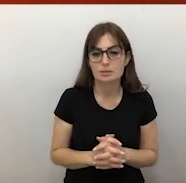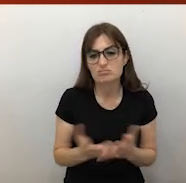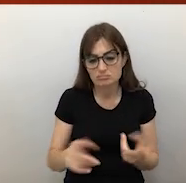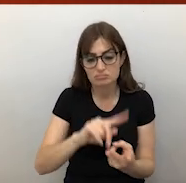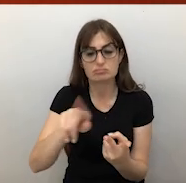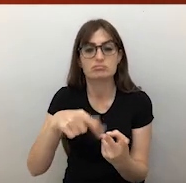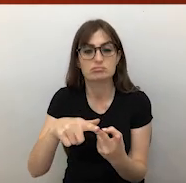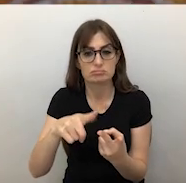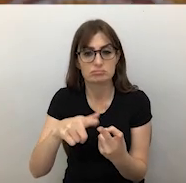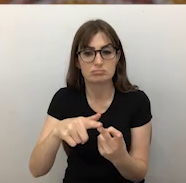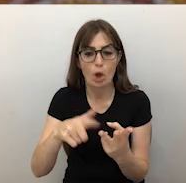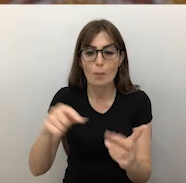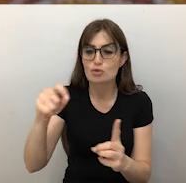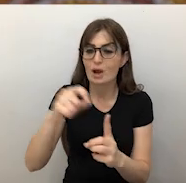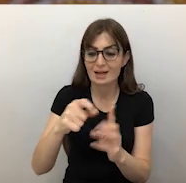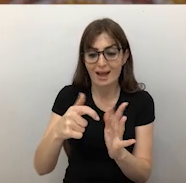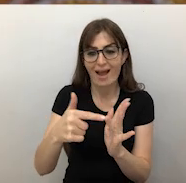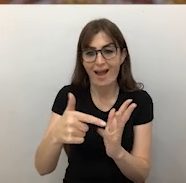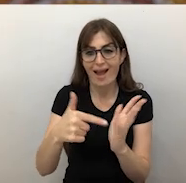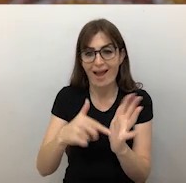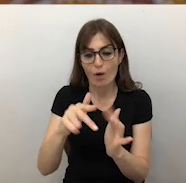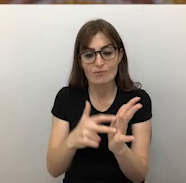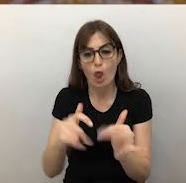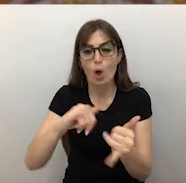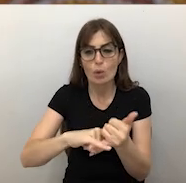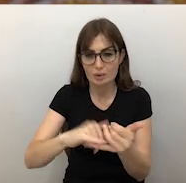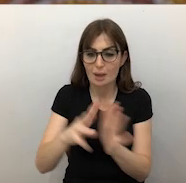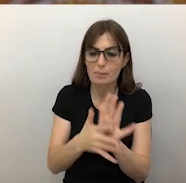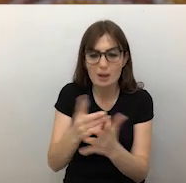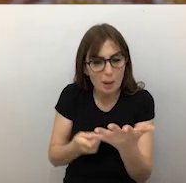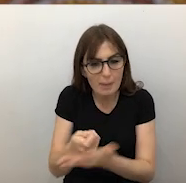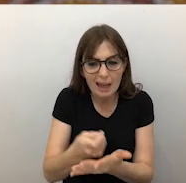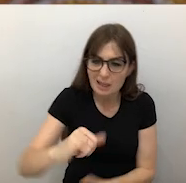and interest income. Typical operating outflows would include wage payments